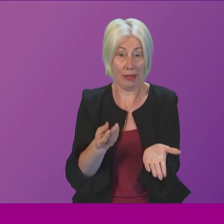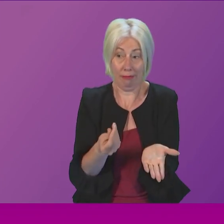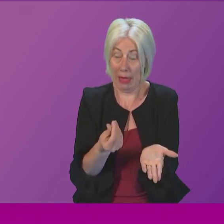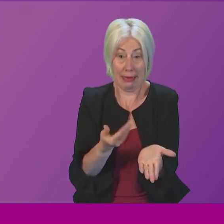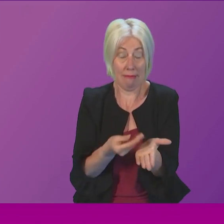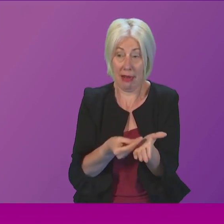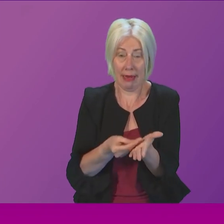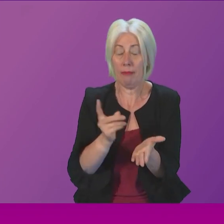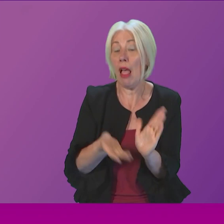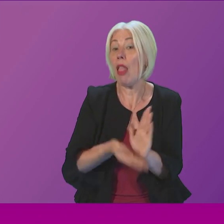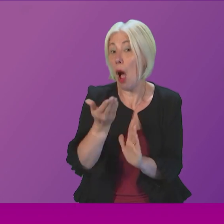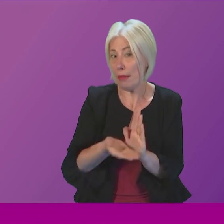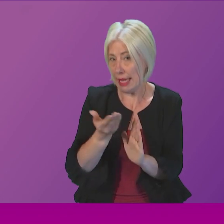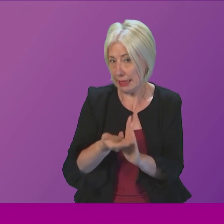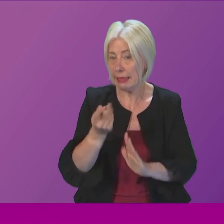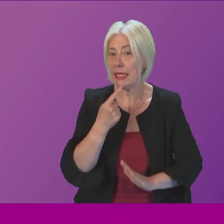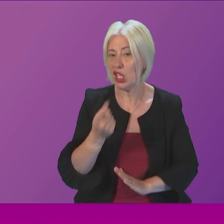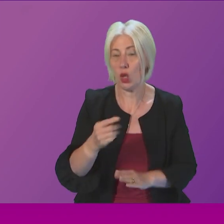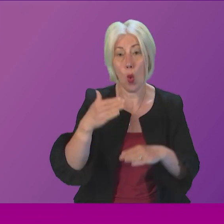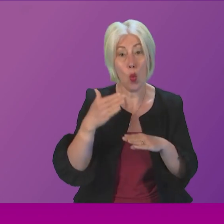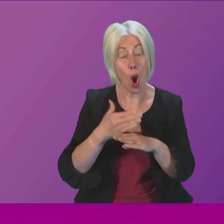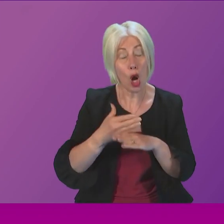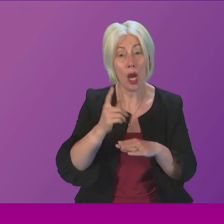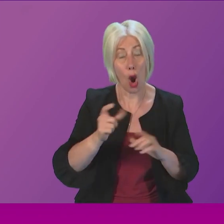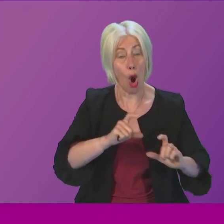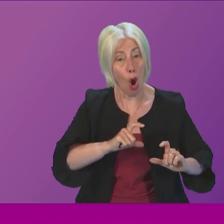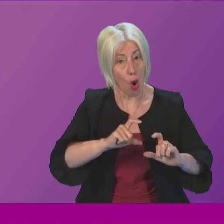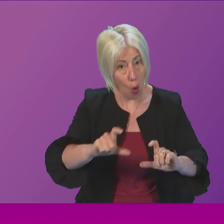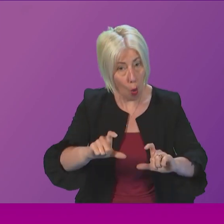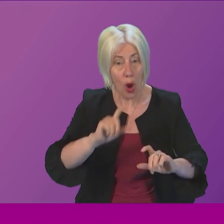During the update, she indicated that work was “on-going” and would conclude in “autumn